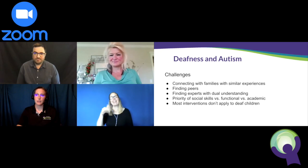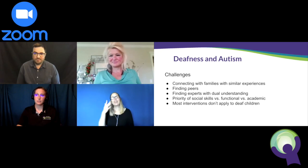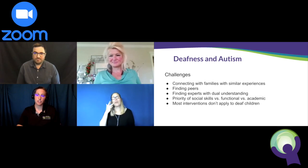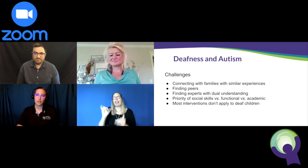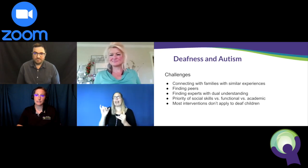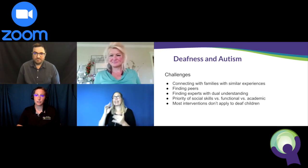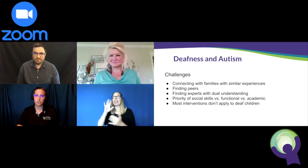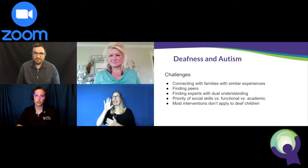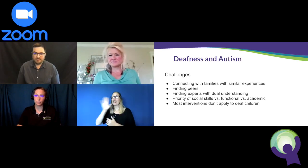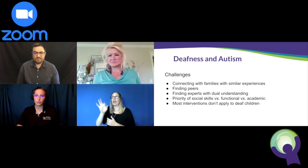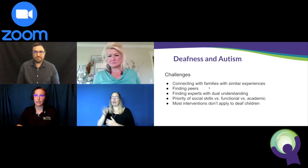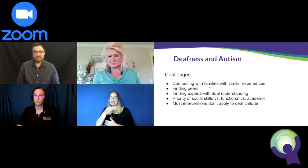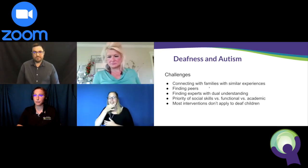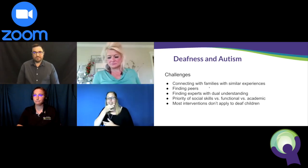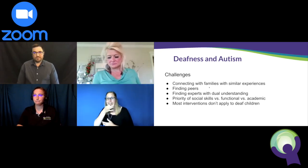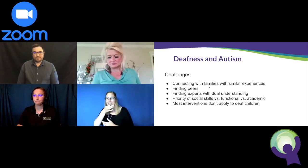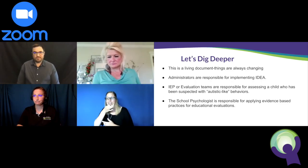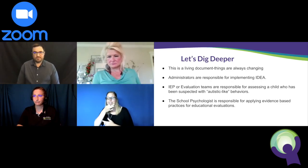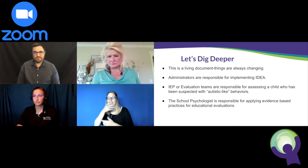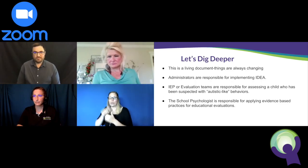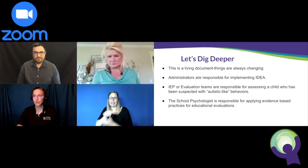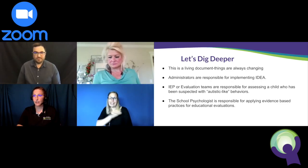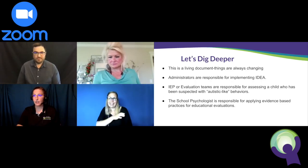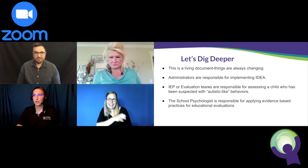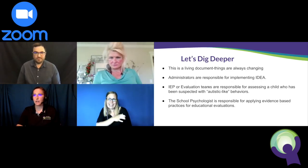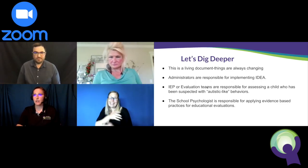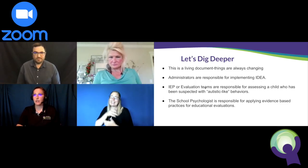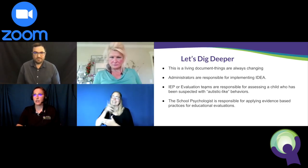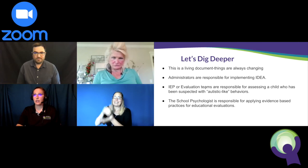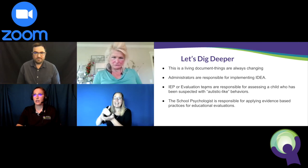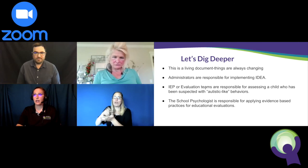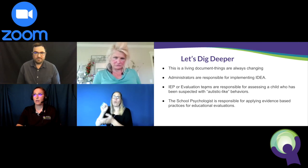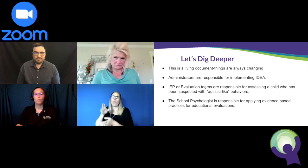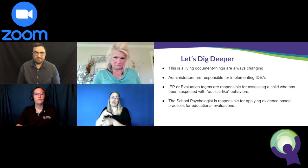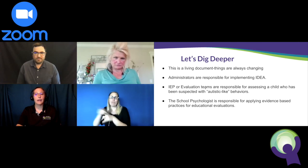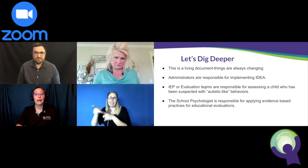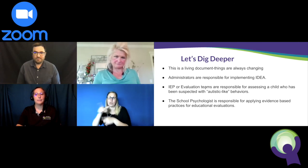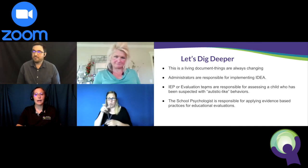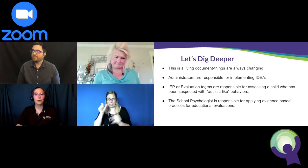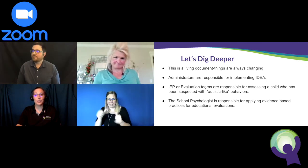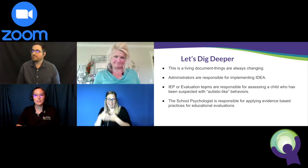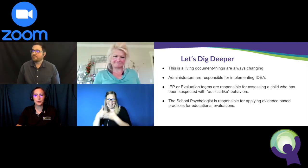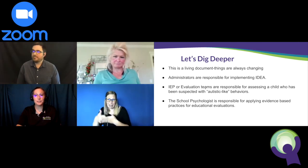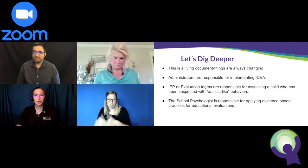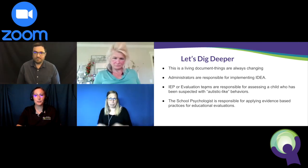just your experts in general who can help you. I'm now going to turn this over to